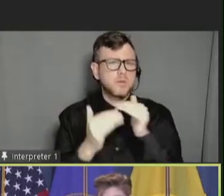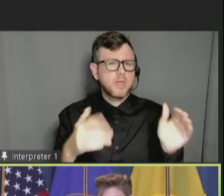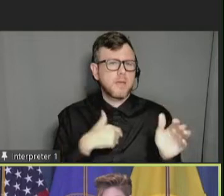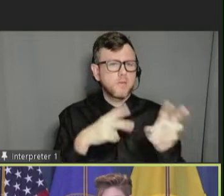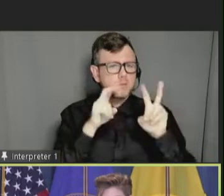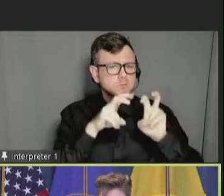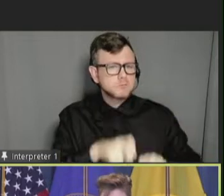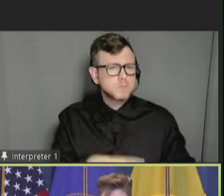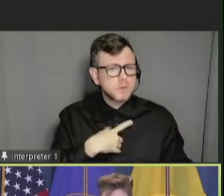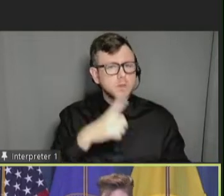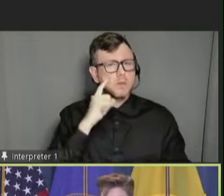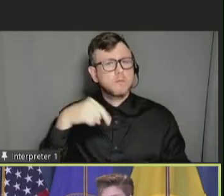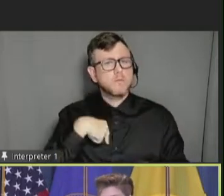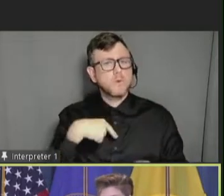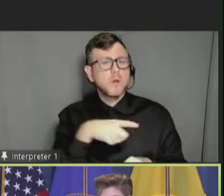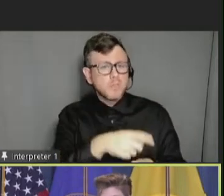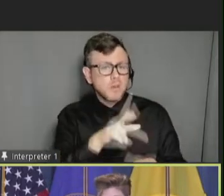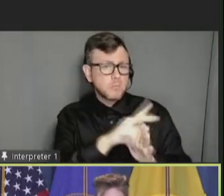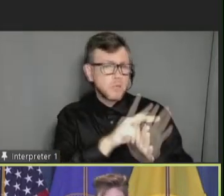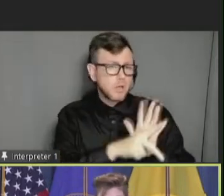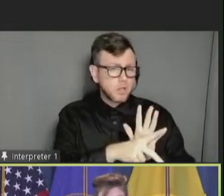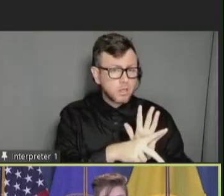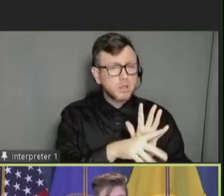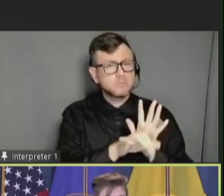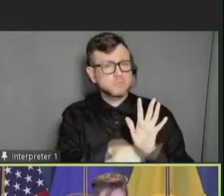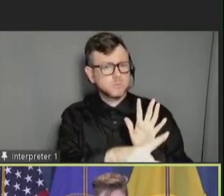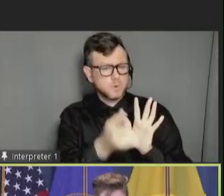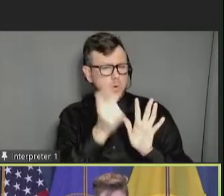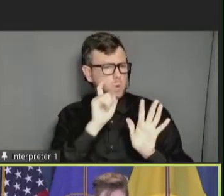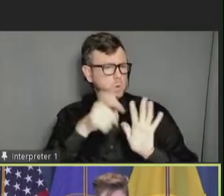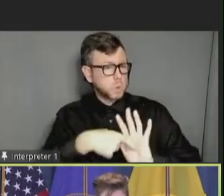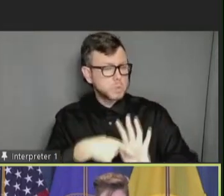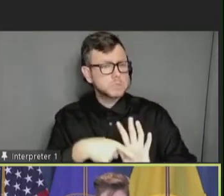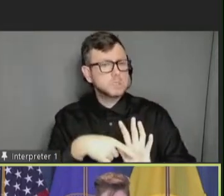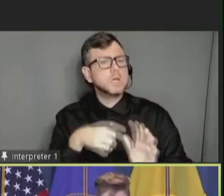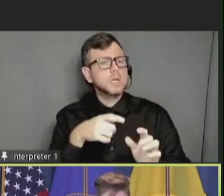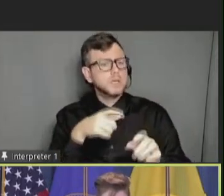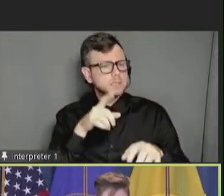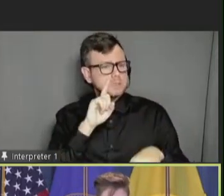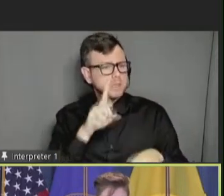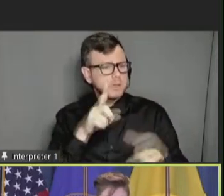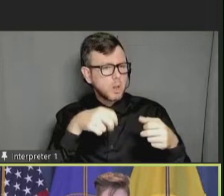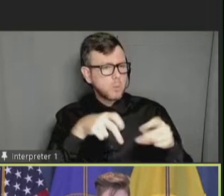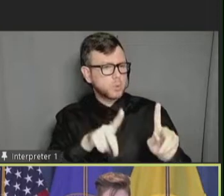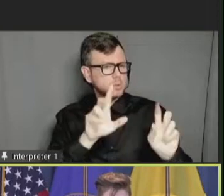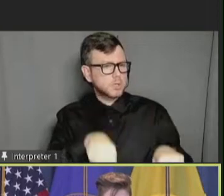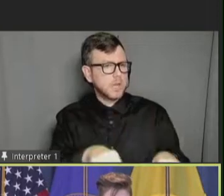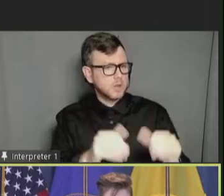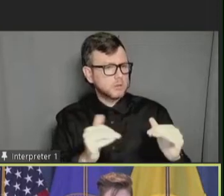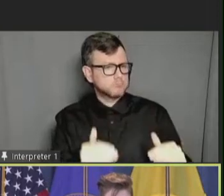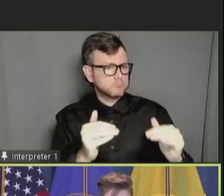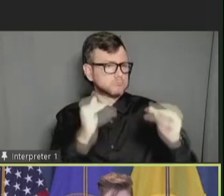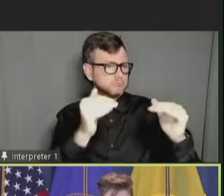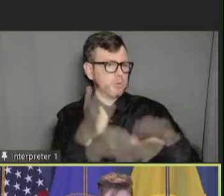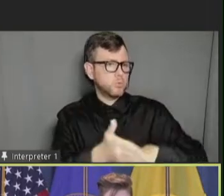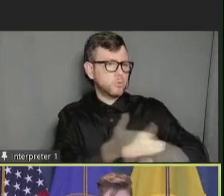efforts, so that we can identify opportunities where countries might make improvements.